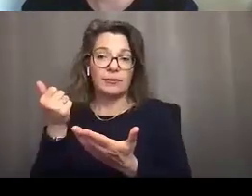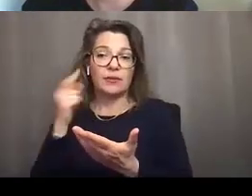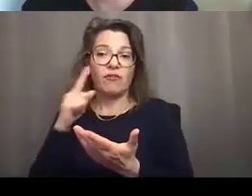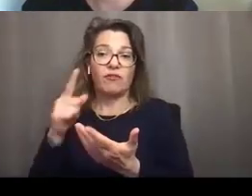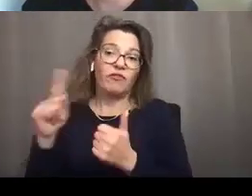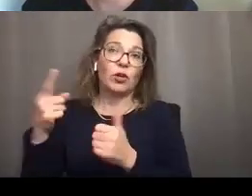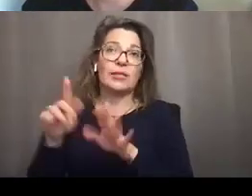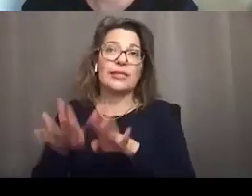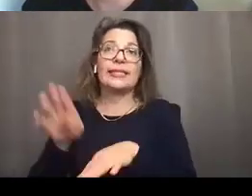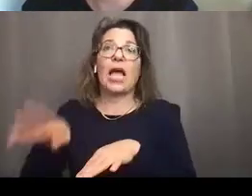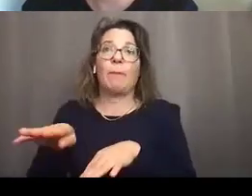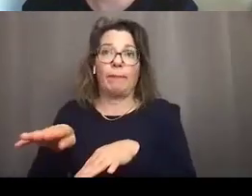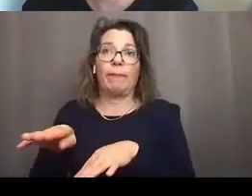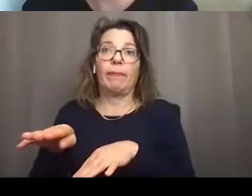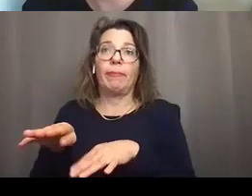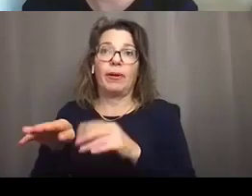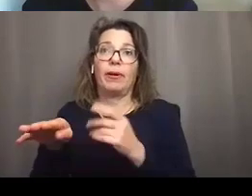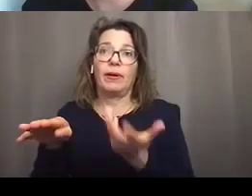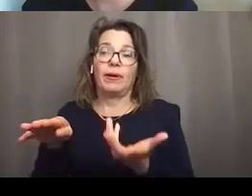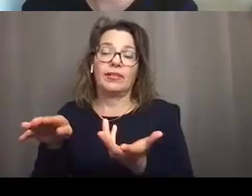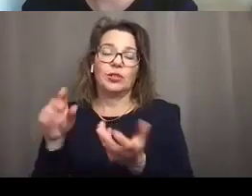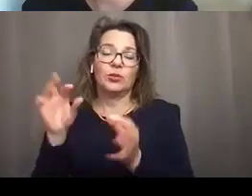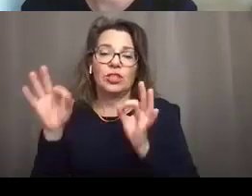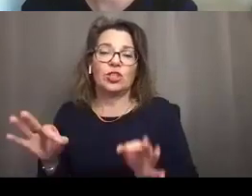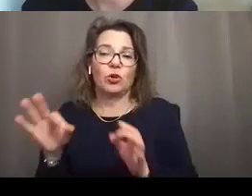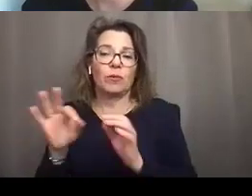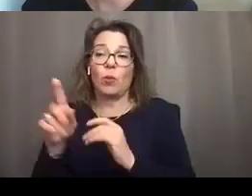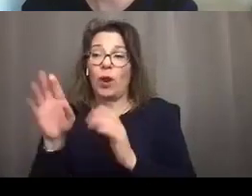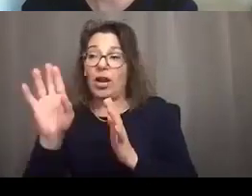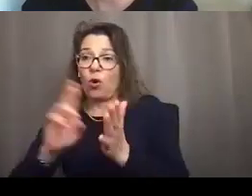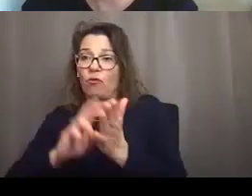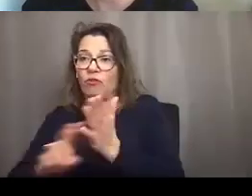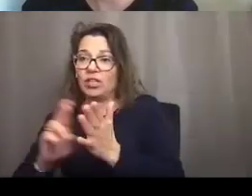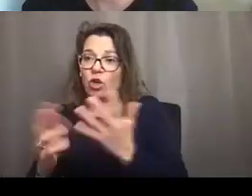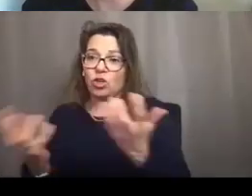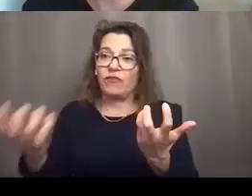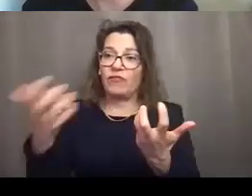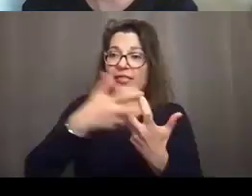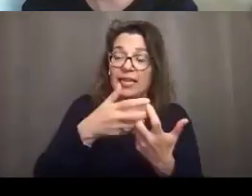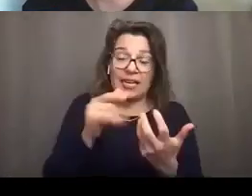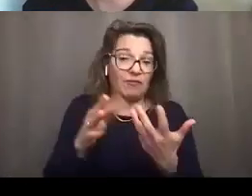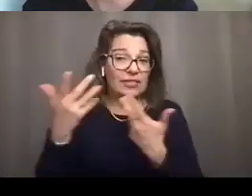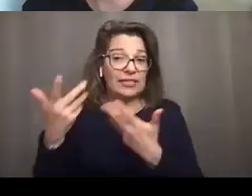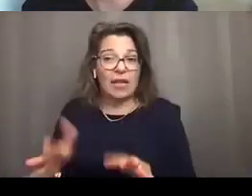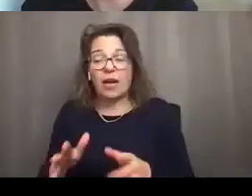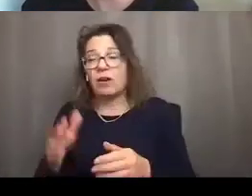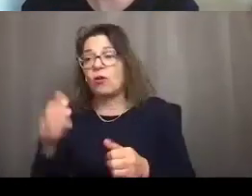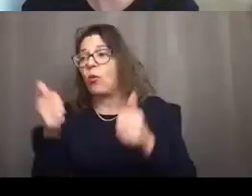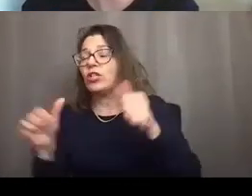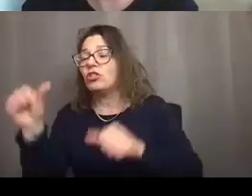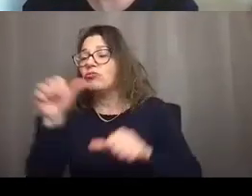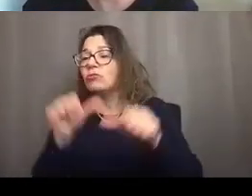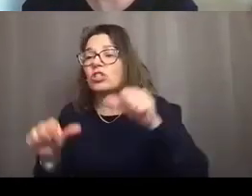of how to determine where your research fits into what's already been done, which institute or center might support it,